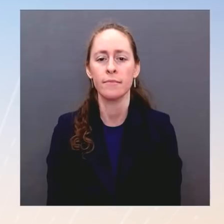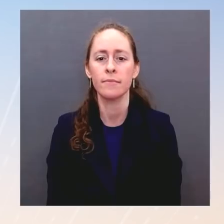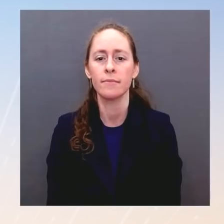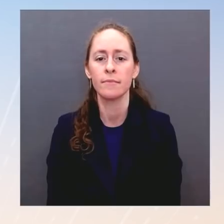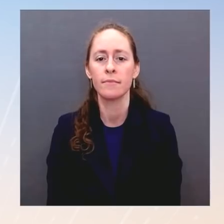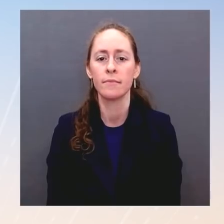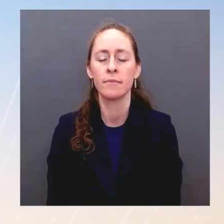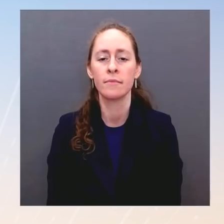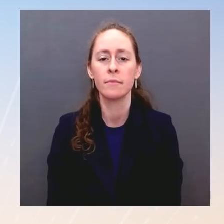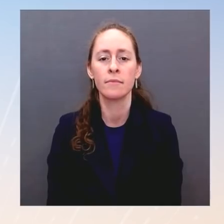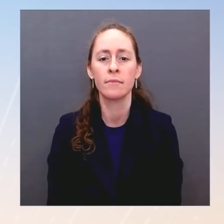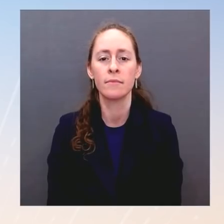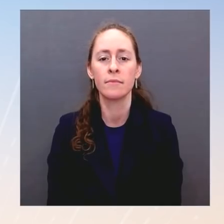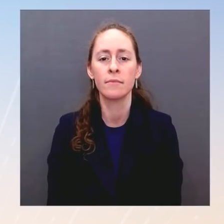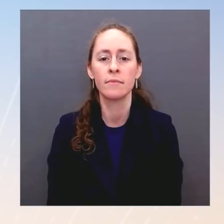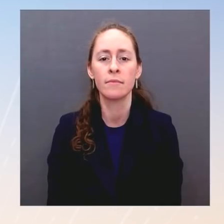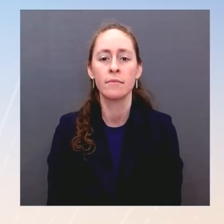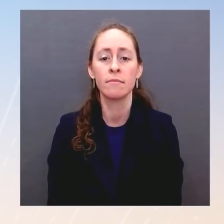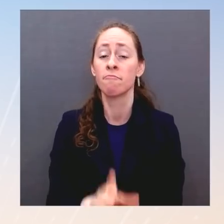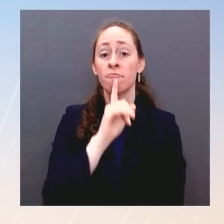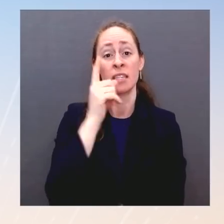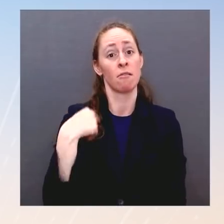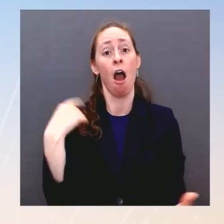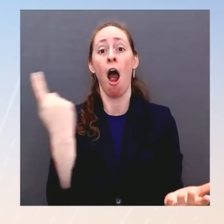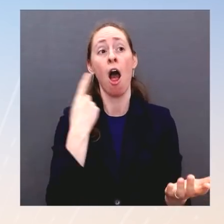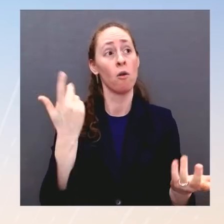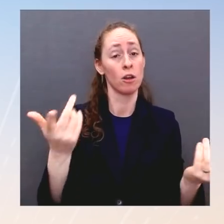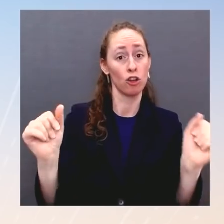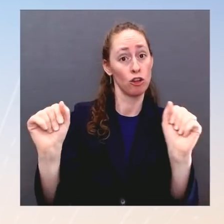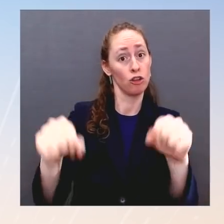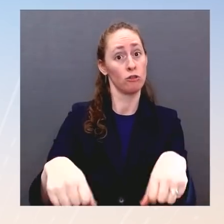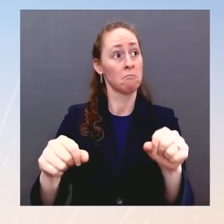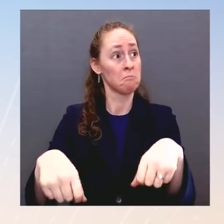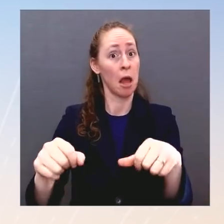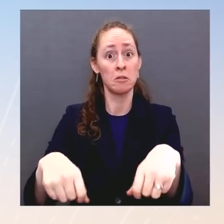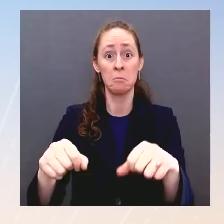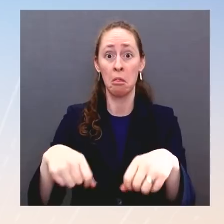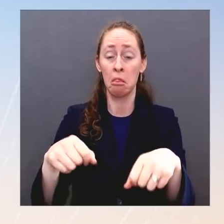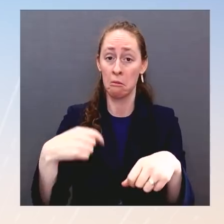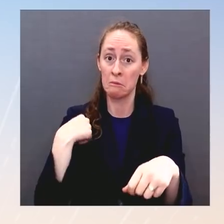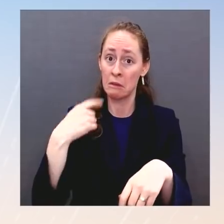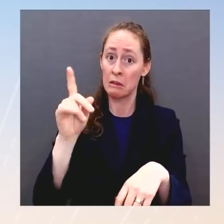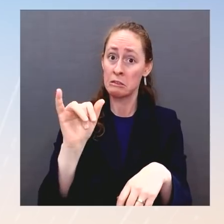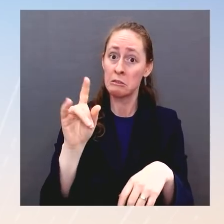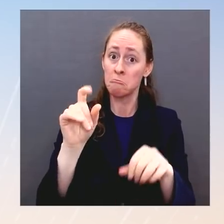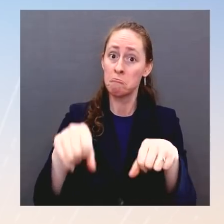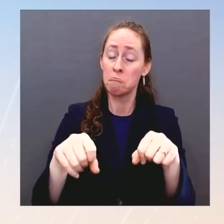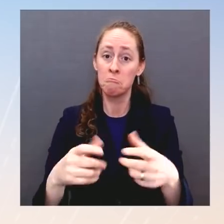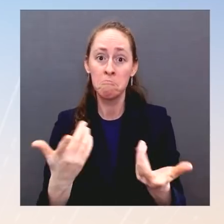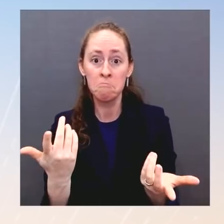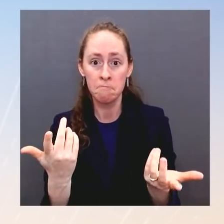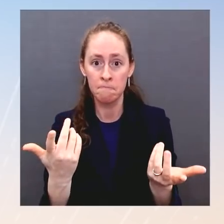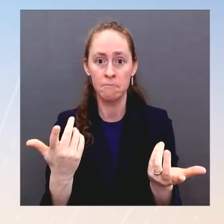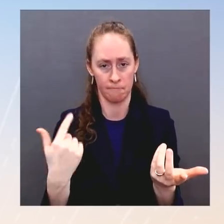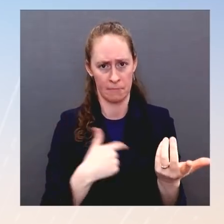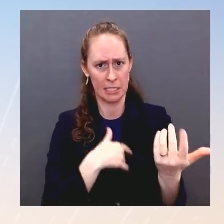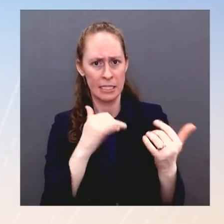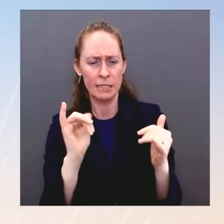and even before, I should say -- has been to take actions and steps in alignment with our European partners, and this is certainly evidence of that.